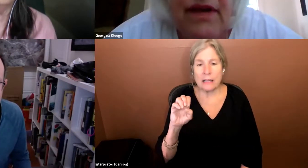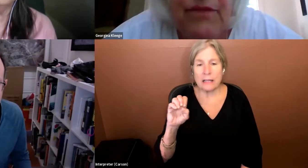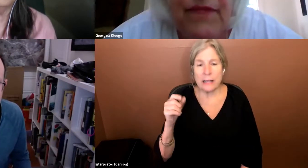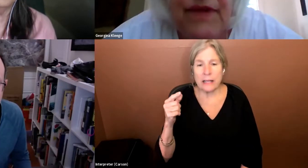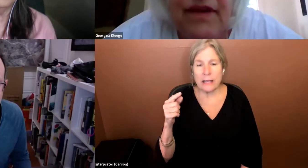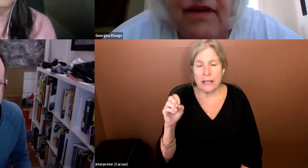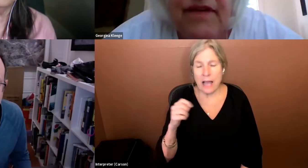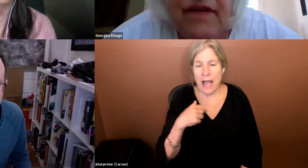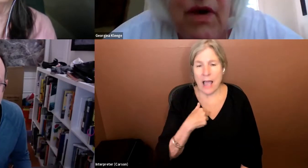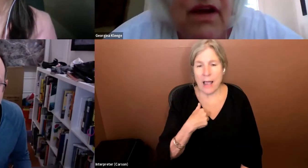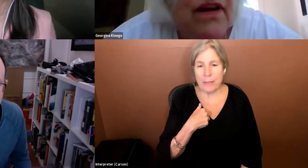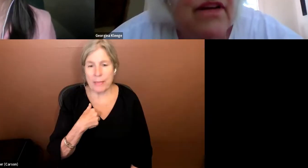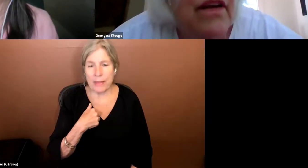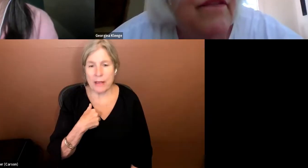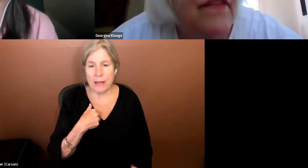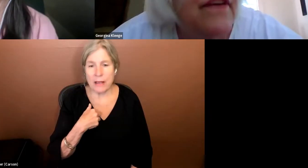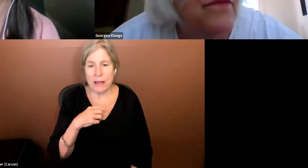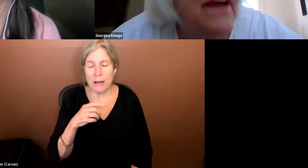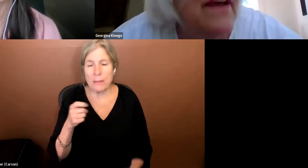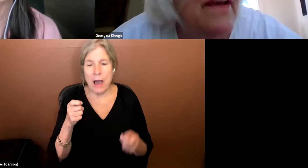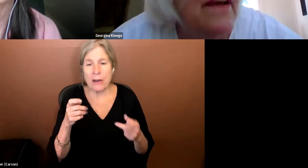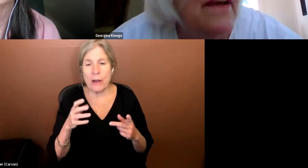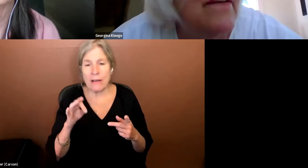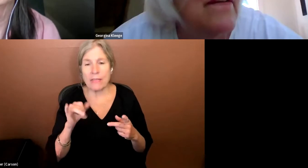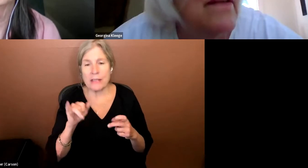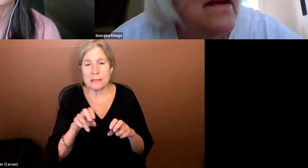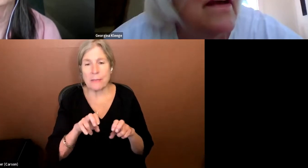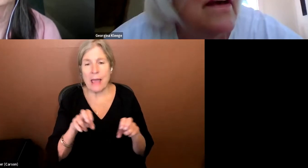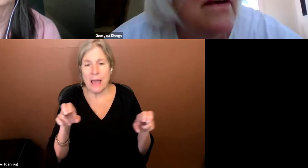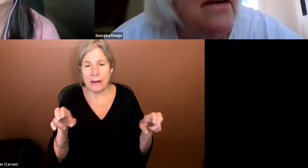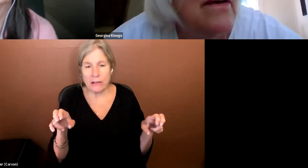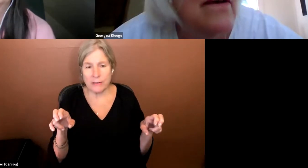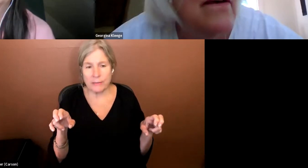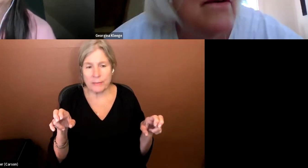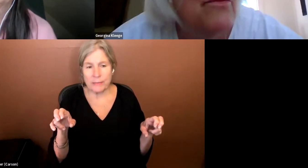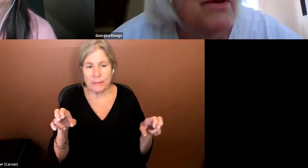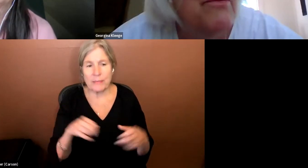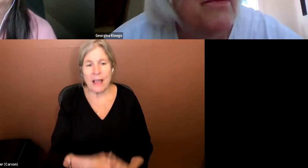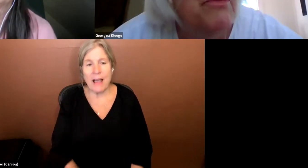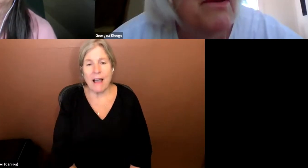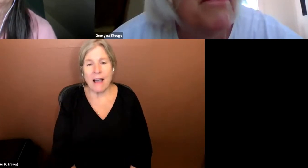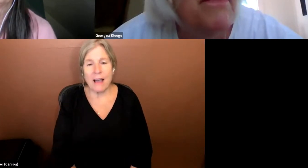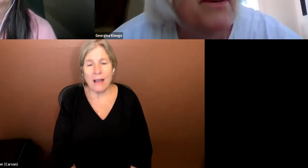am the moderator of this panel. What we've